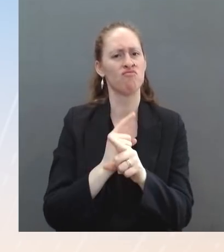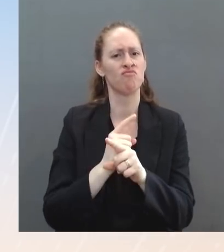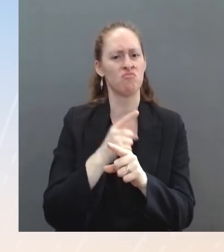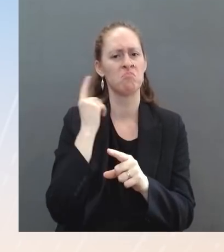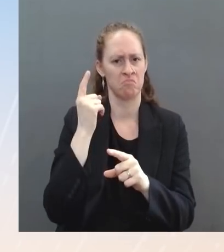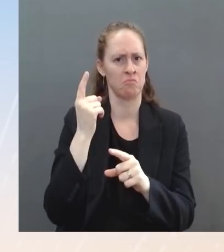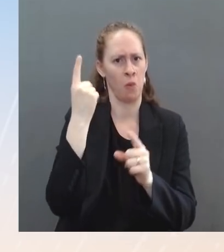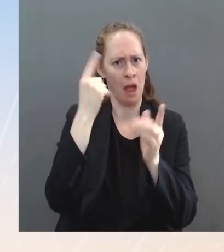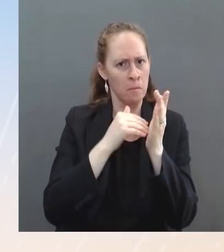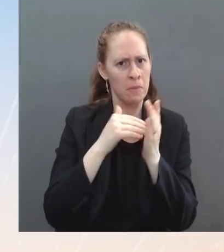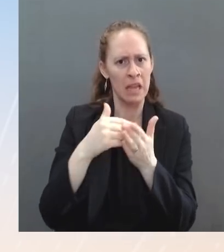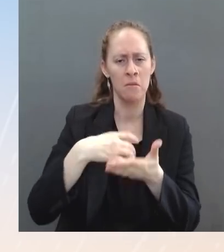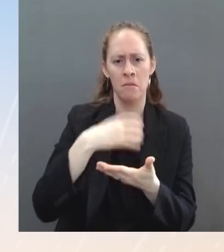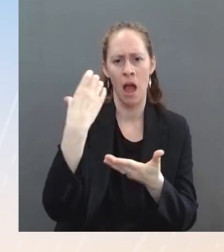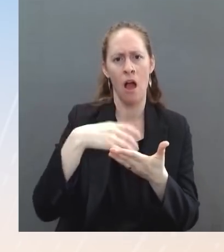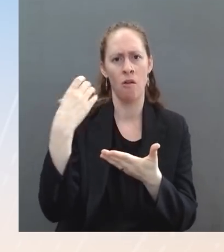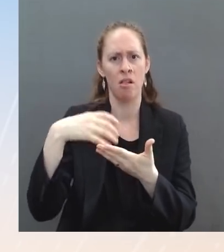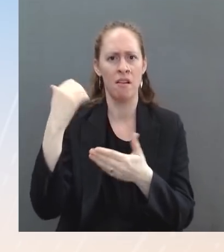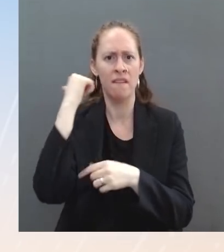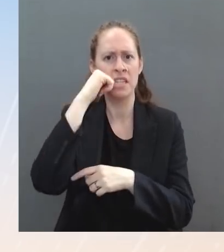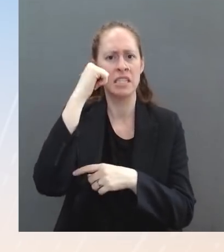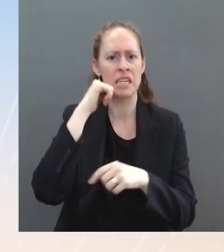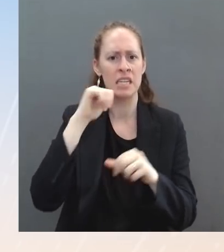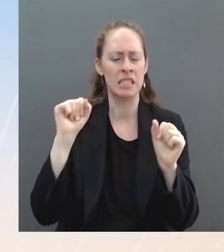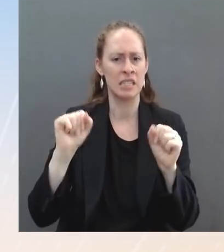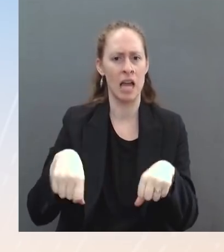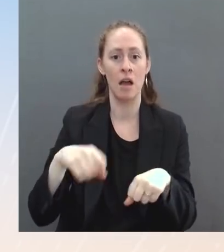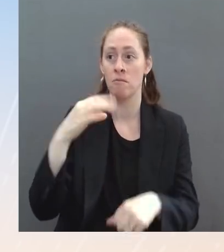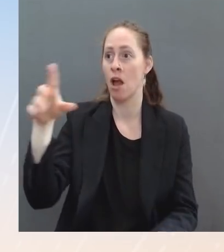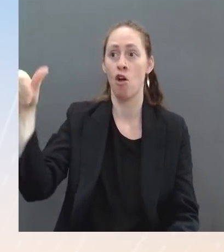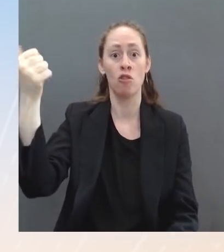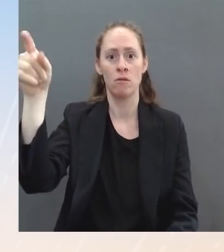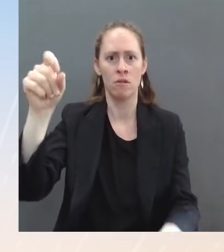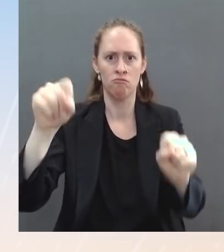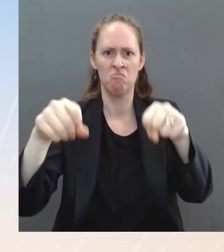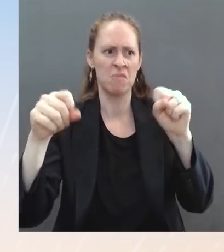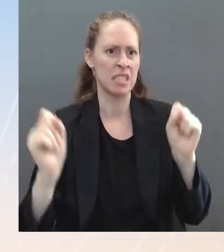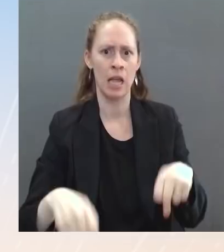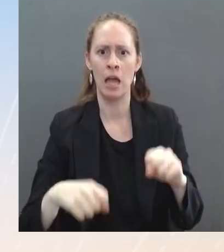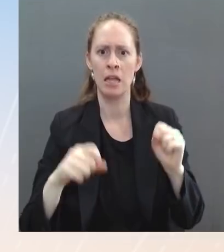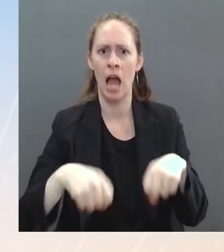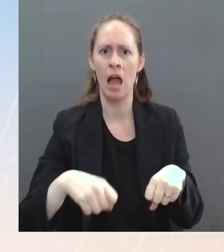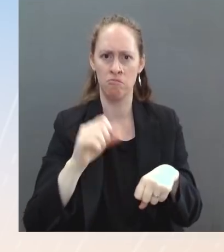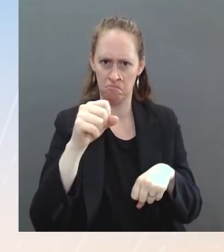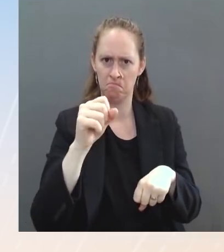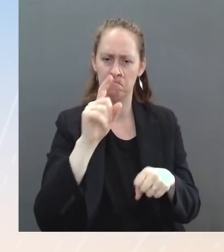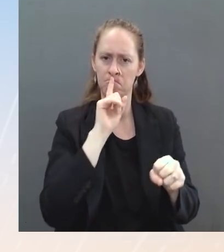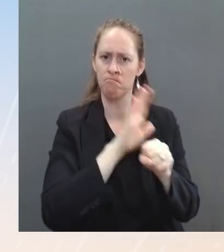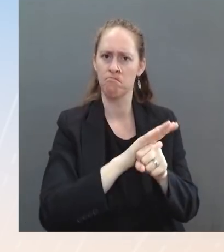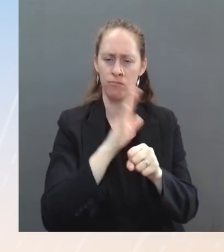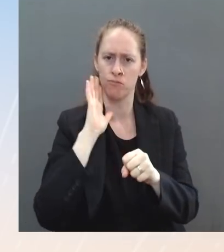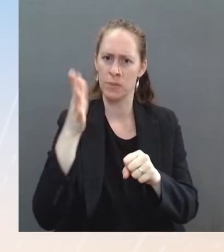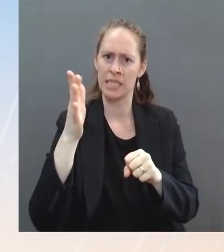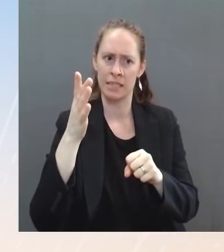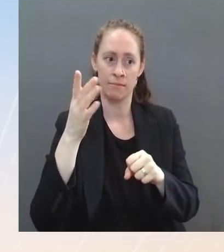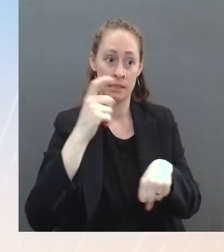to ramp up production across time. And that's an outgrowth of a number of the conversations that we have had.